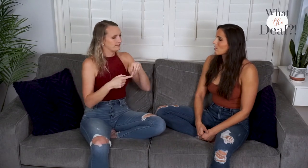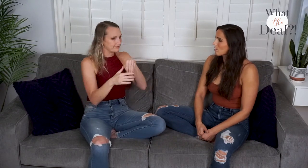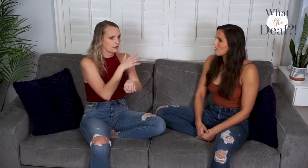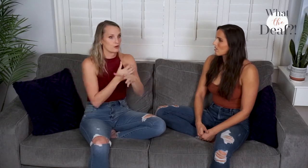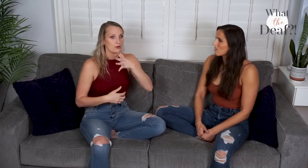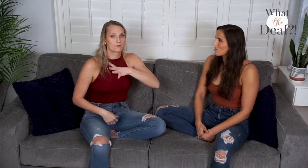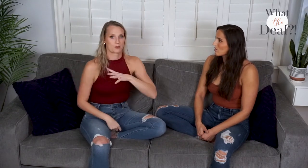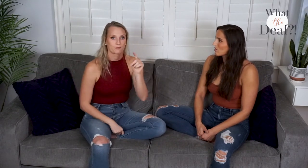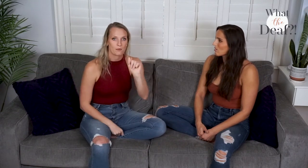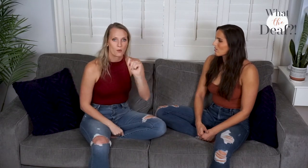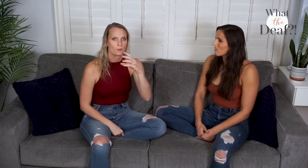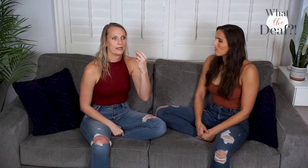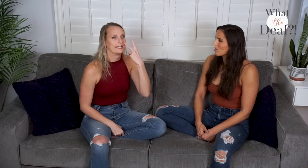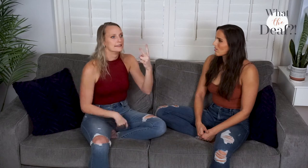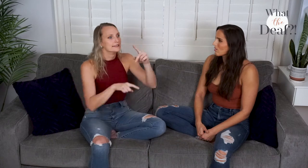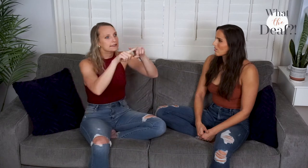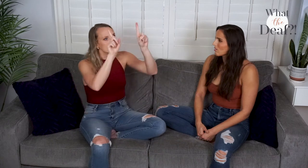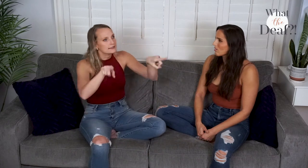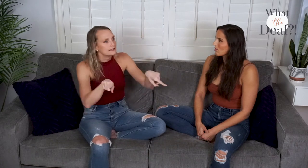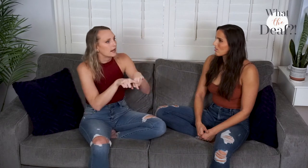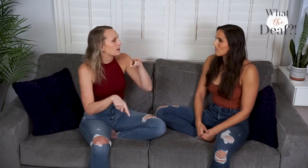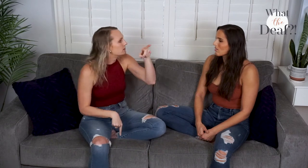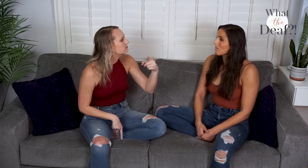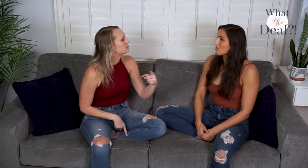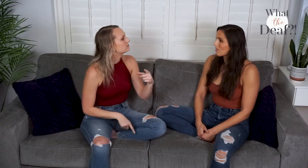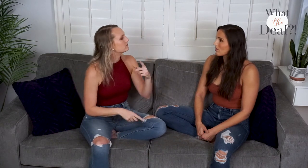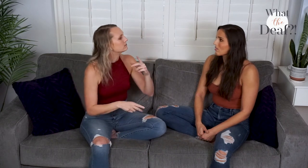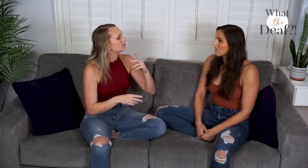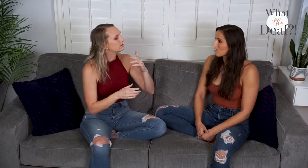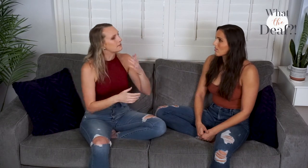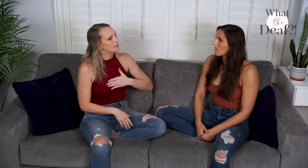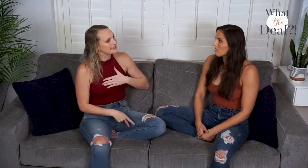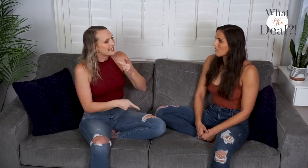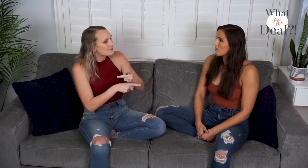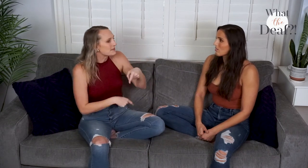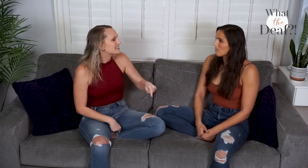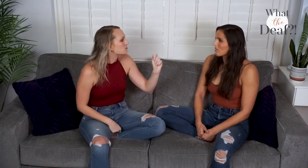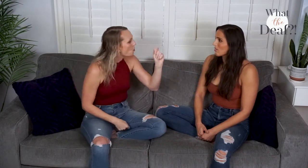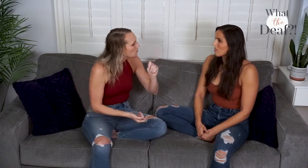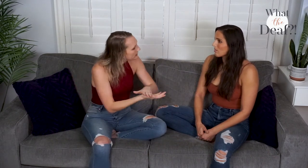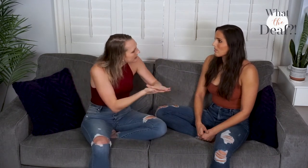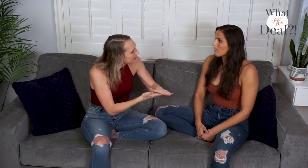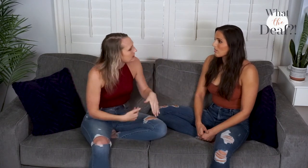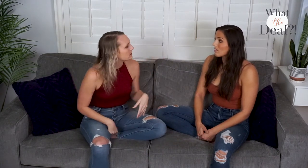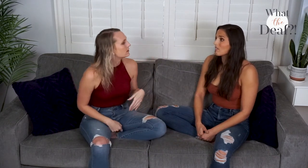to enter a public women’s restroom and see a sign that says “Please keep this bathroom clean;